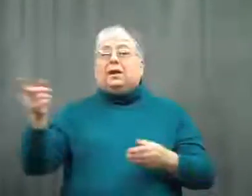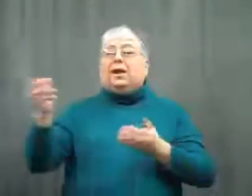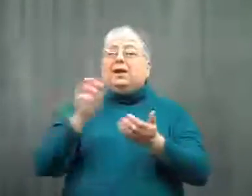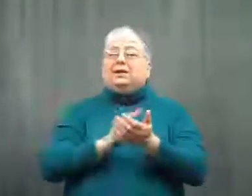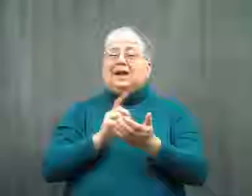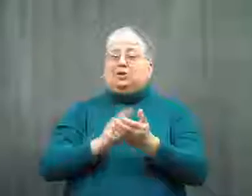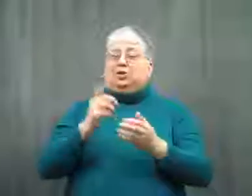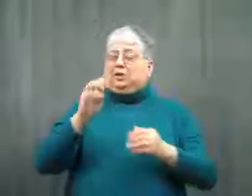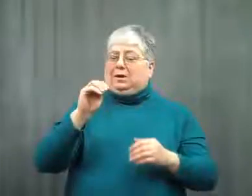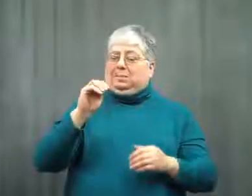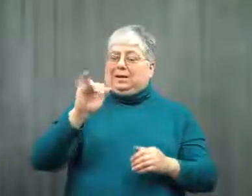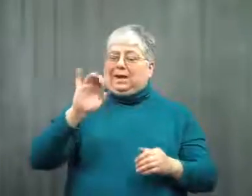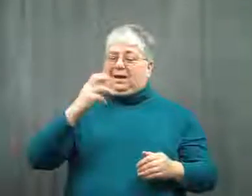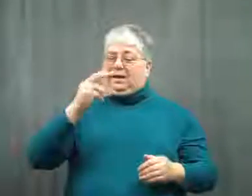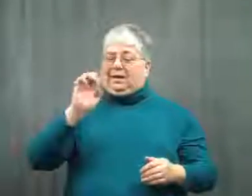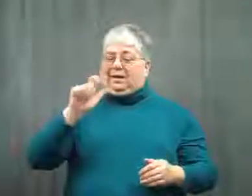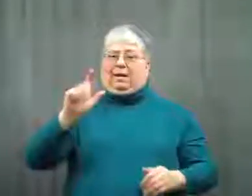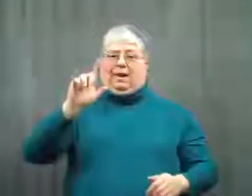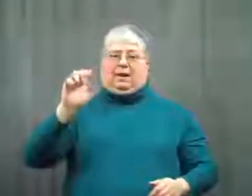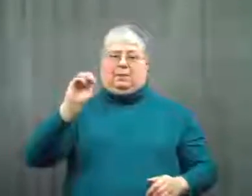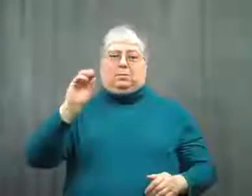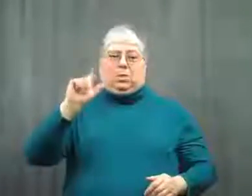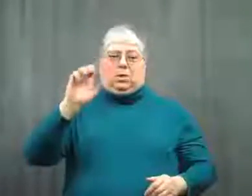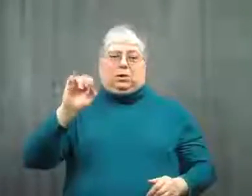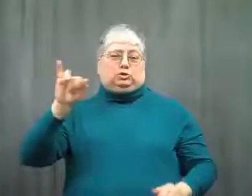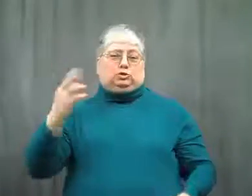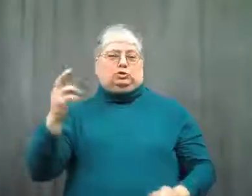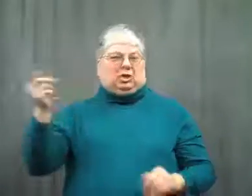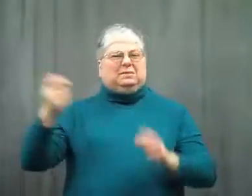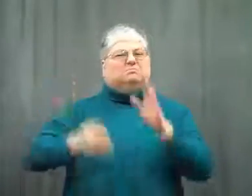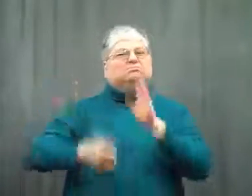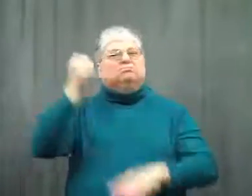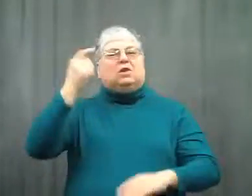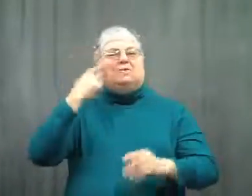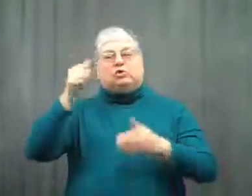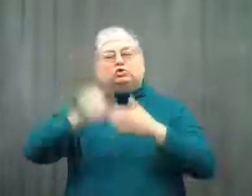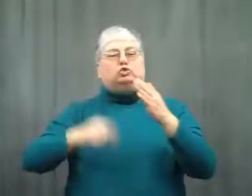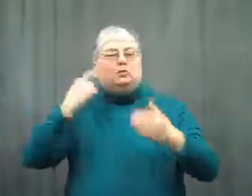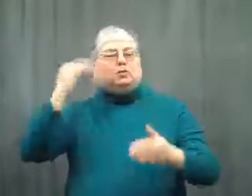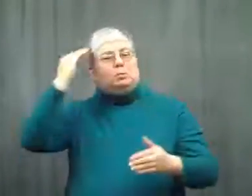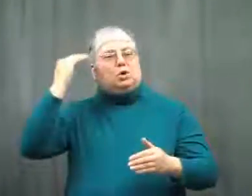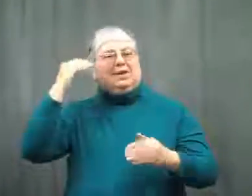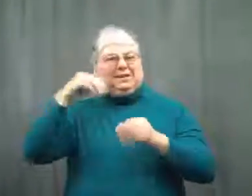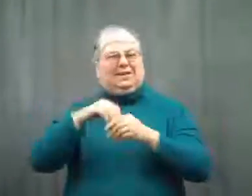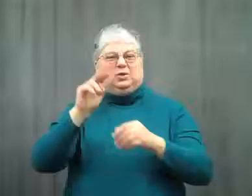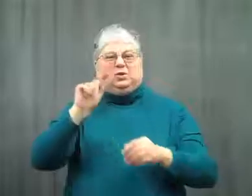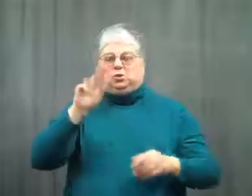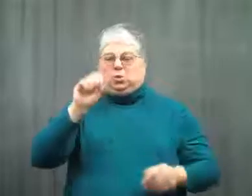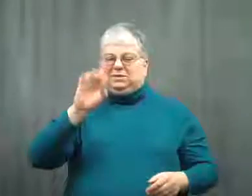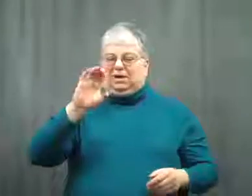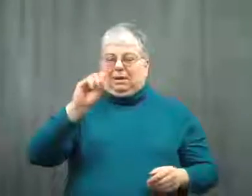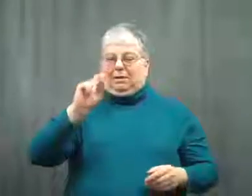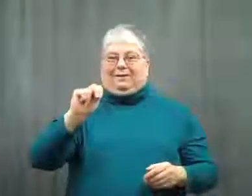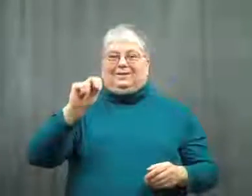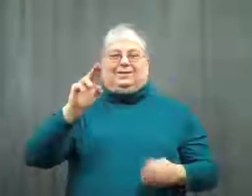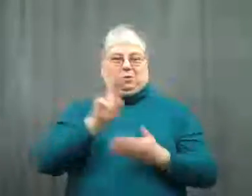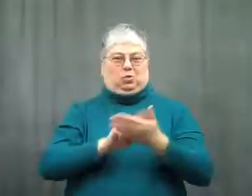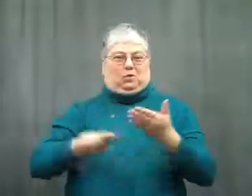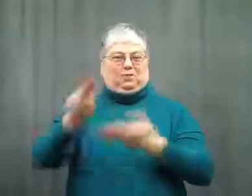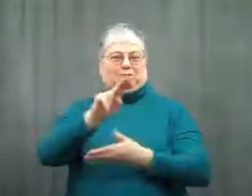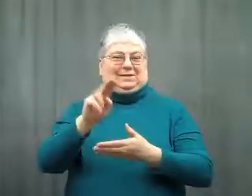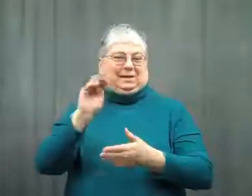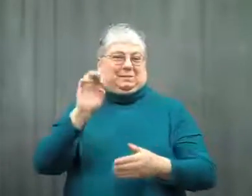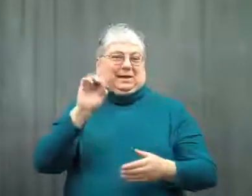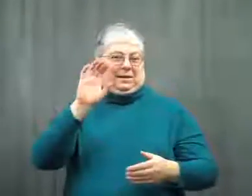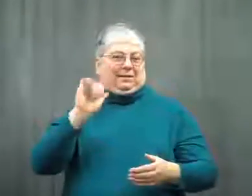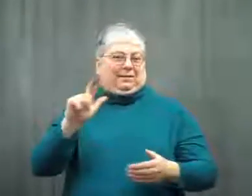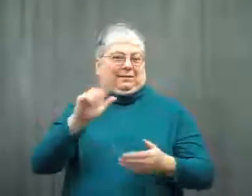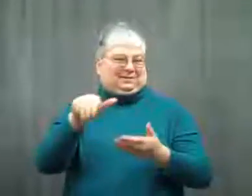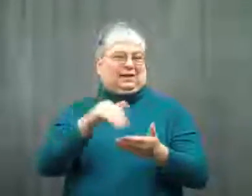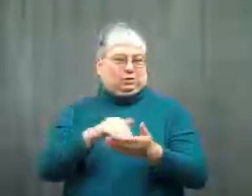Dr. Michael Lemole Jr is the chief of Neurosurgery at Tuscon University Medical Center.